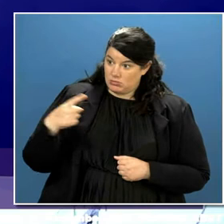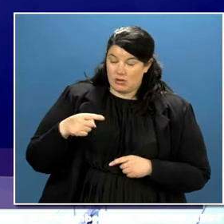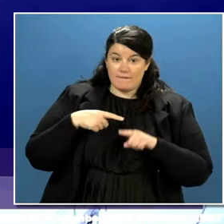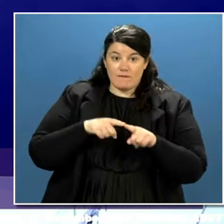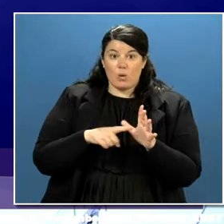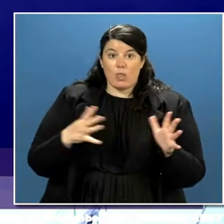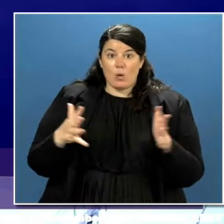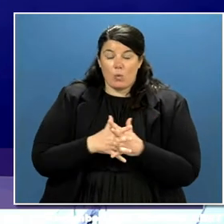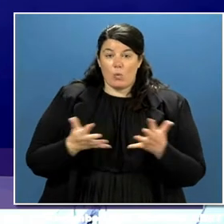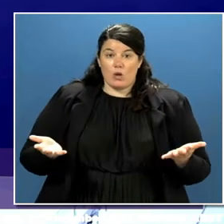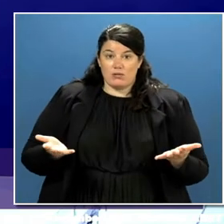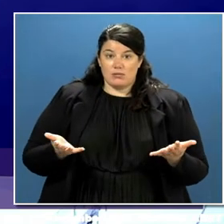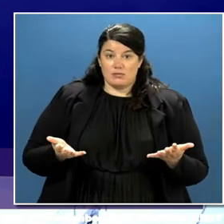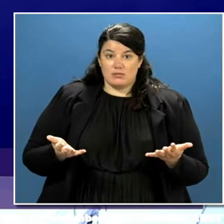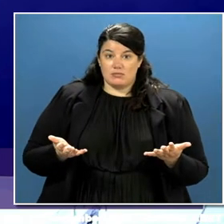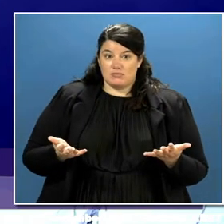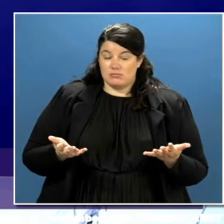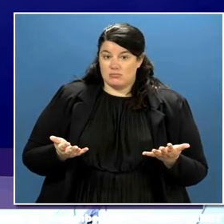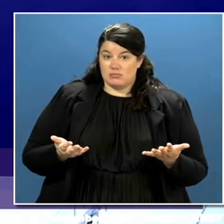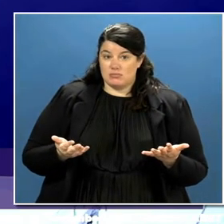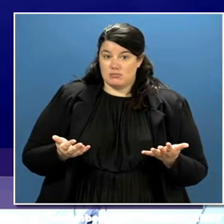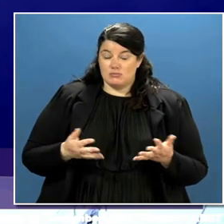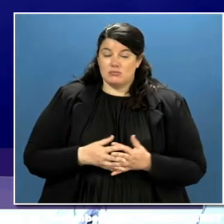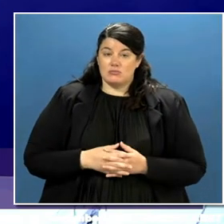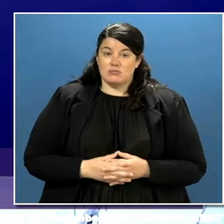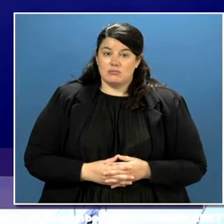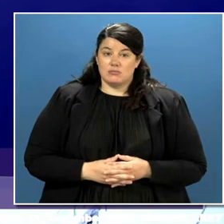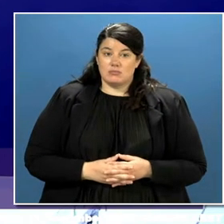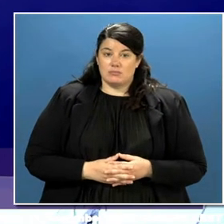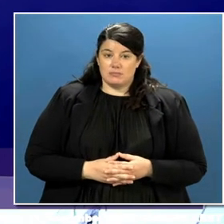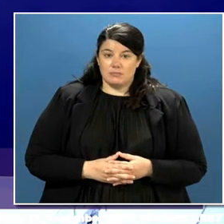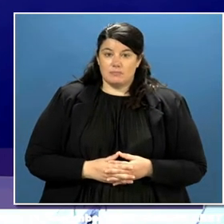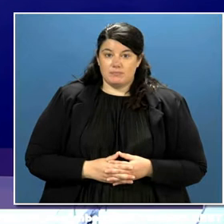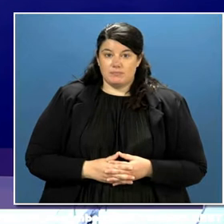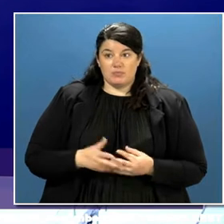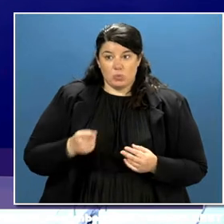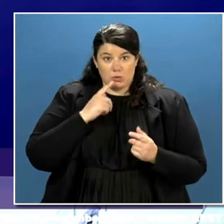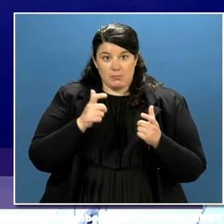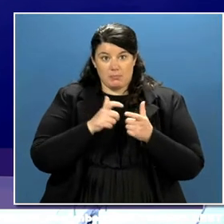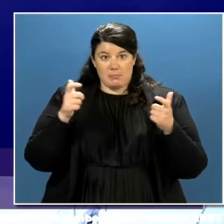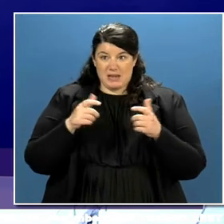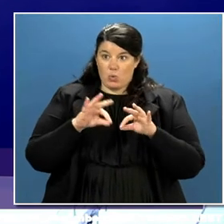necessarily that simple to get people, particularly large organisations, to obey the law.